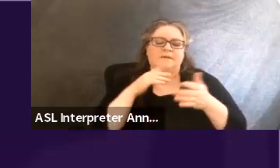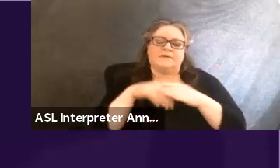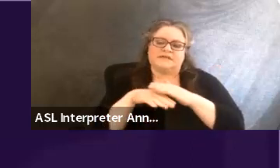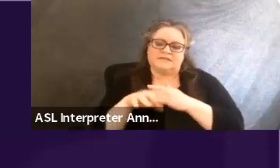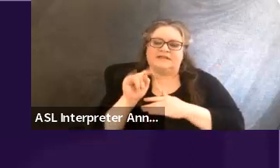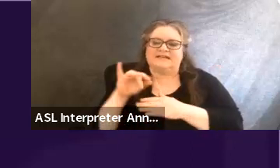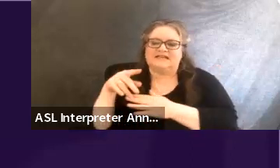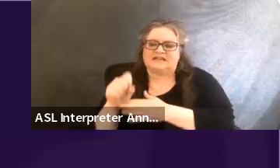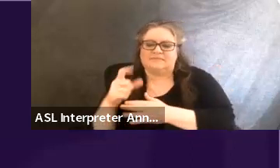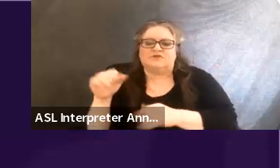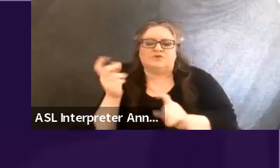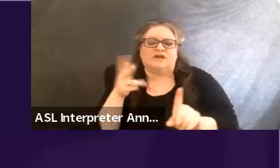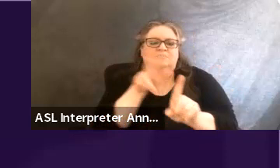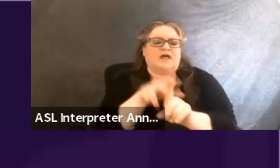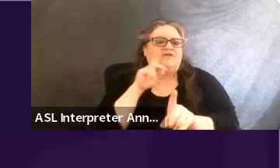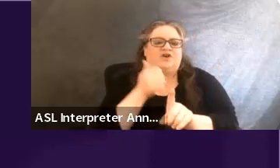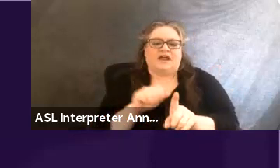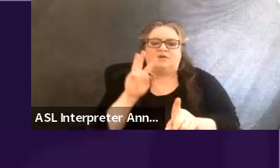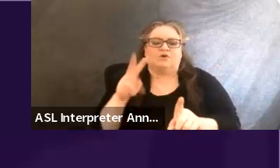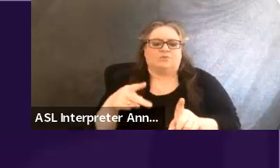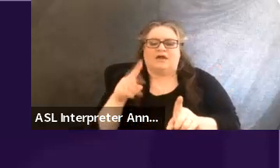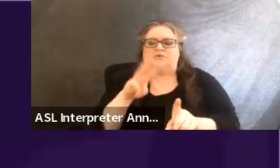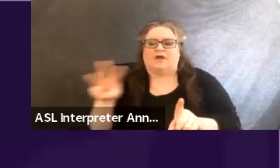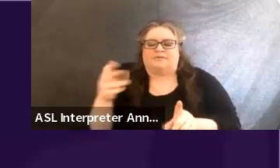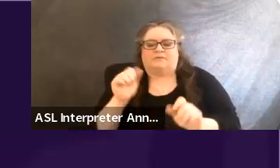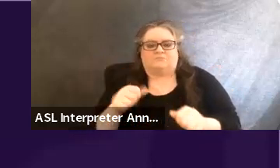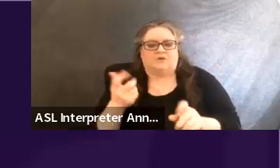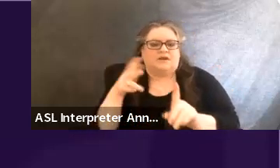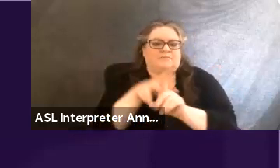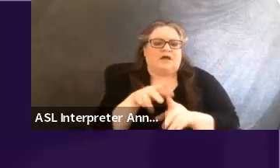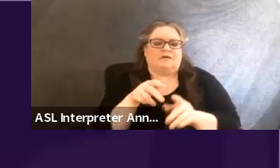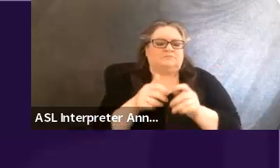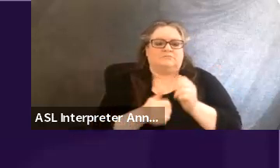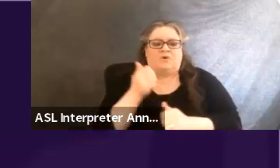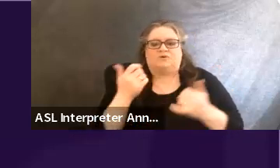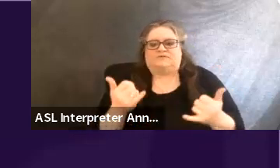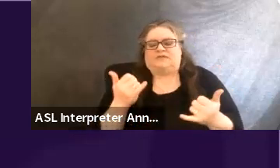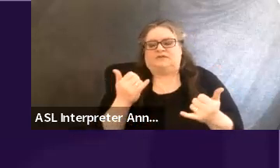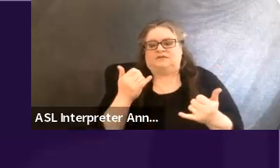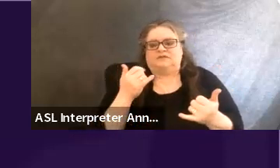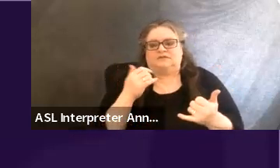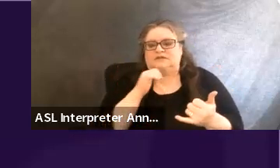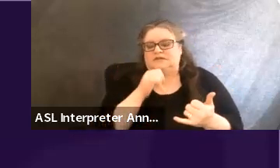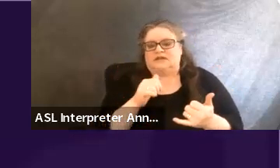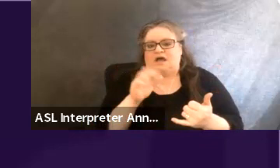that you can apply on any WordPress website and actually you can apply most of this even on non-WordPress websites.